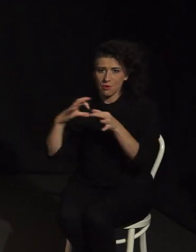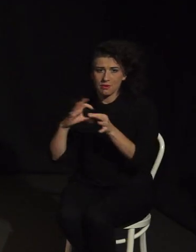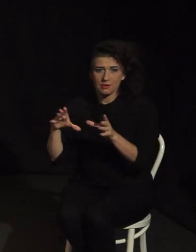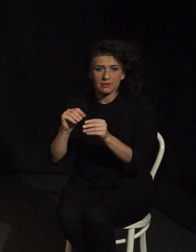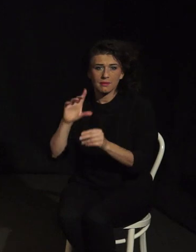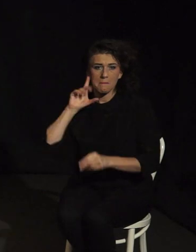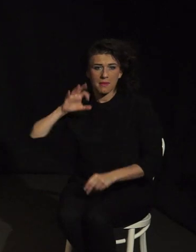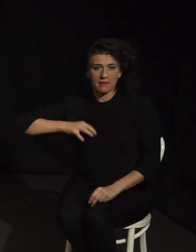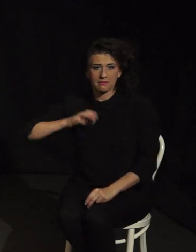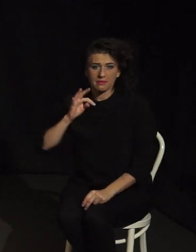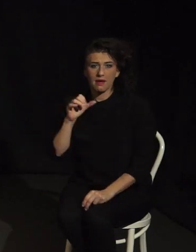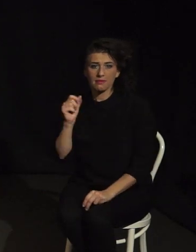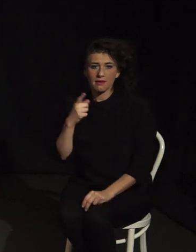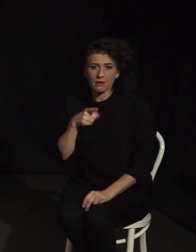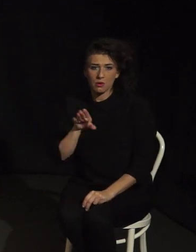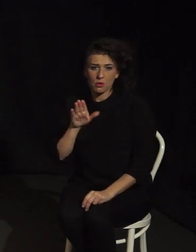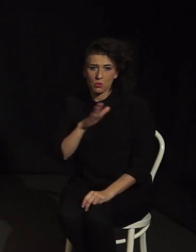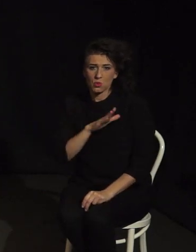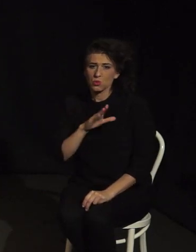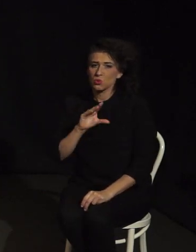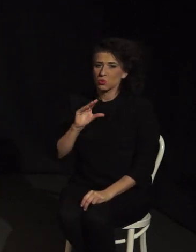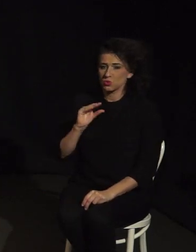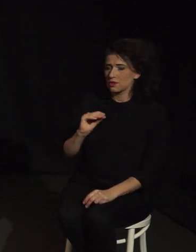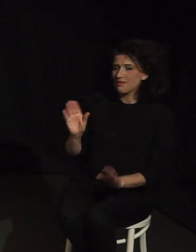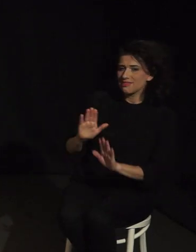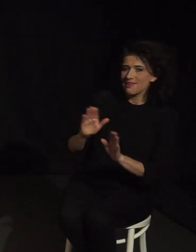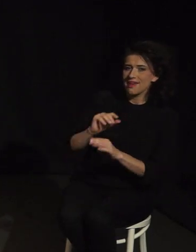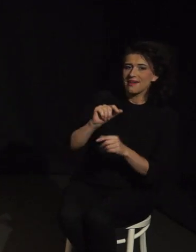Not "Crimean Sonnets," not lyric poetry,